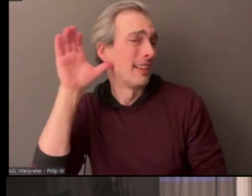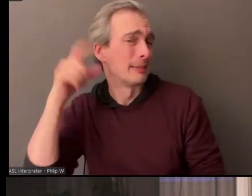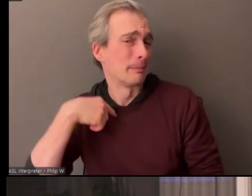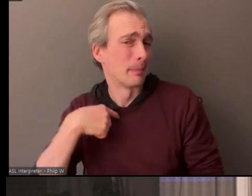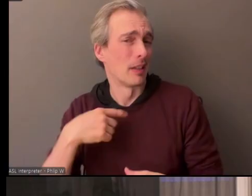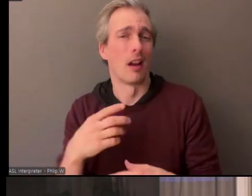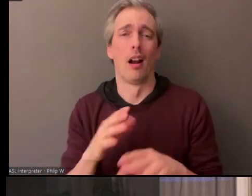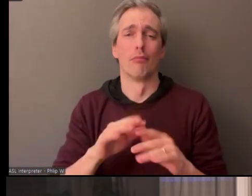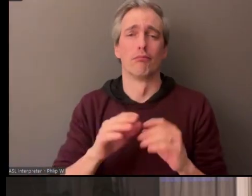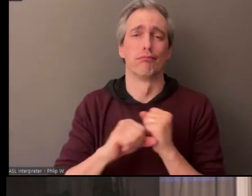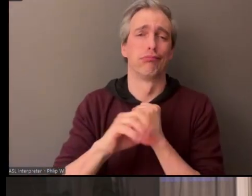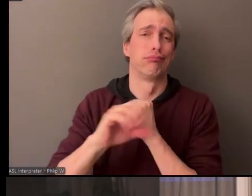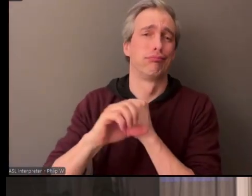Happy to answer questions.